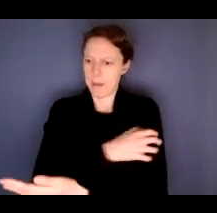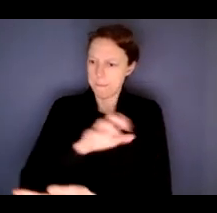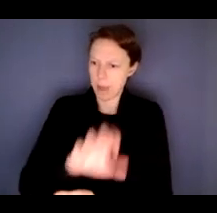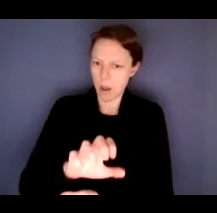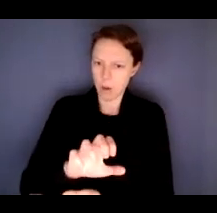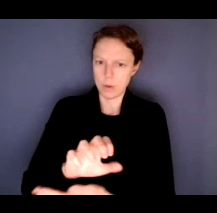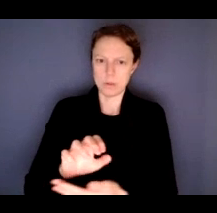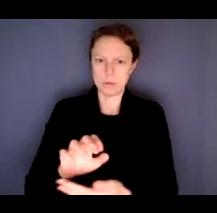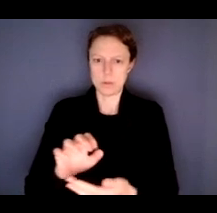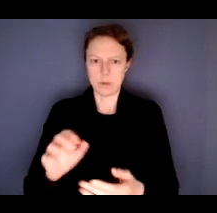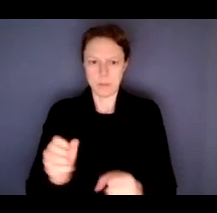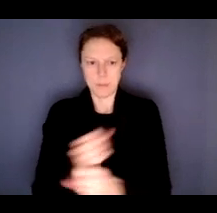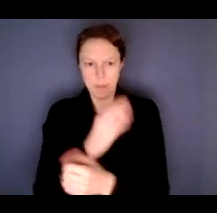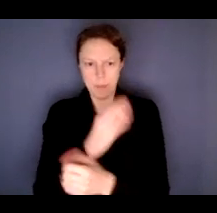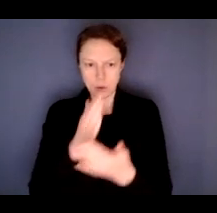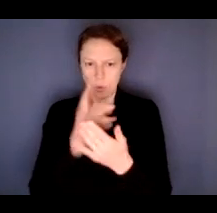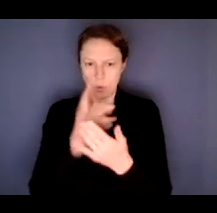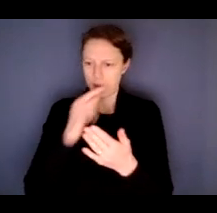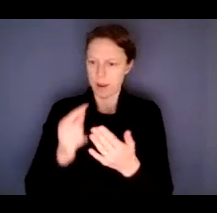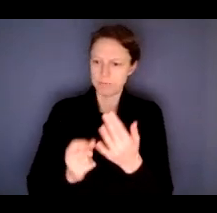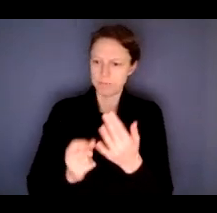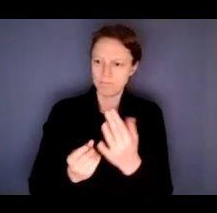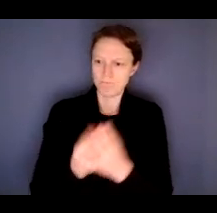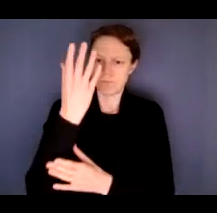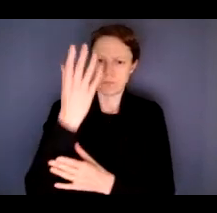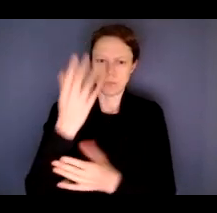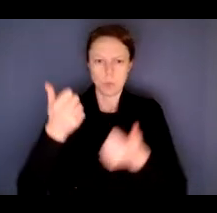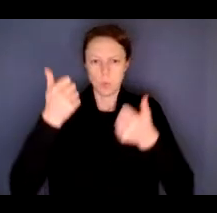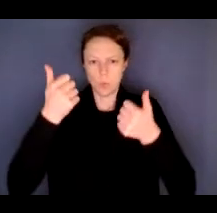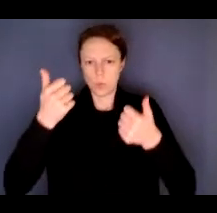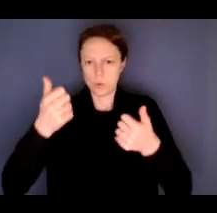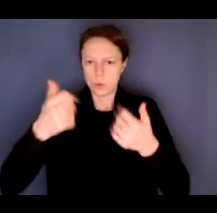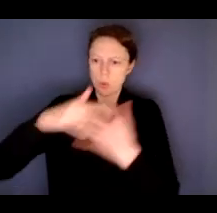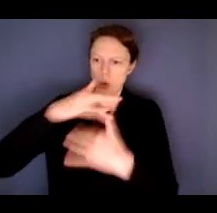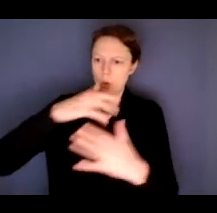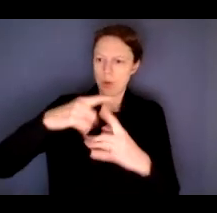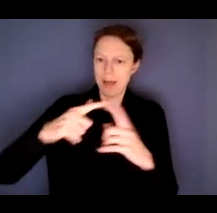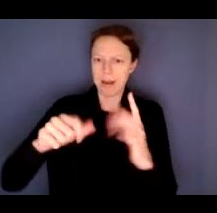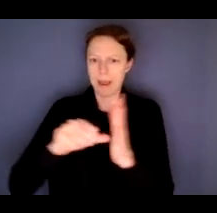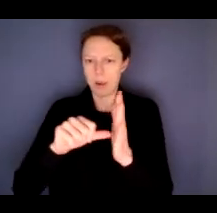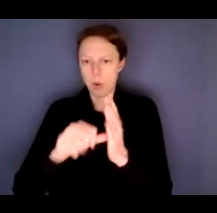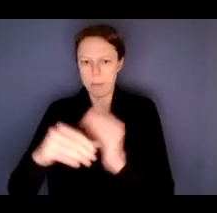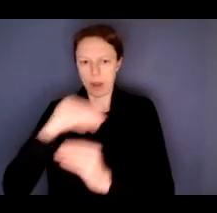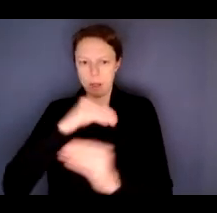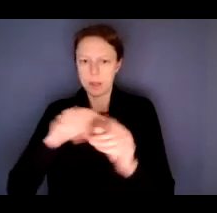In terms of our aim, we really want to keep children and young people and their families safe